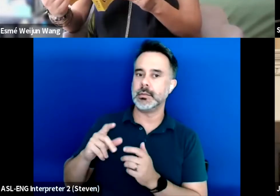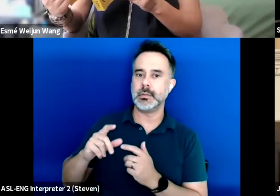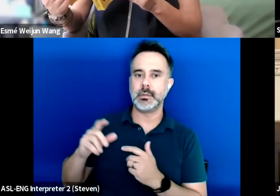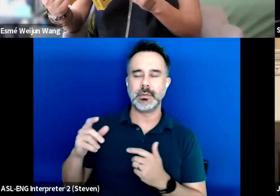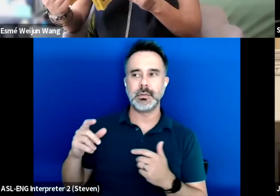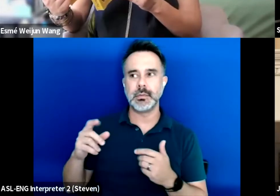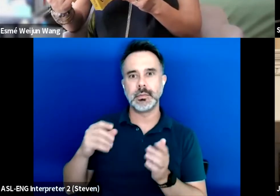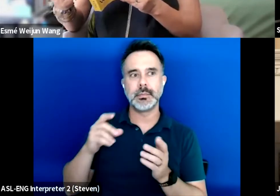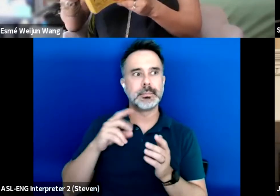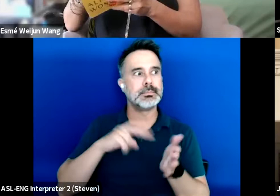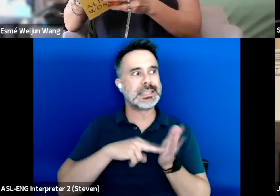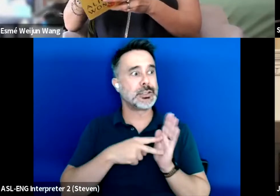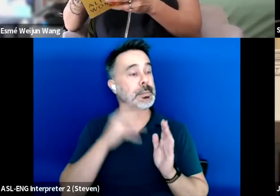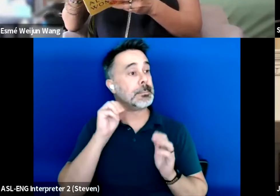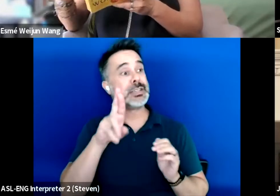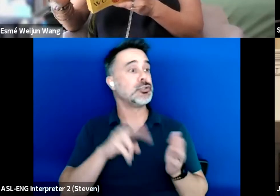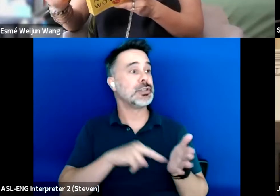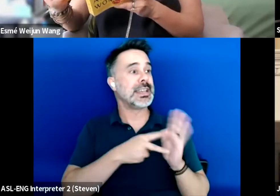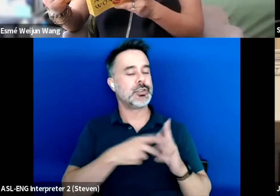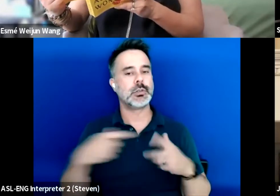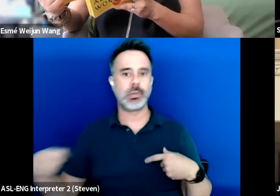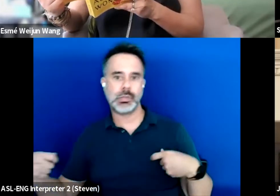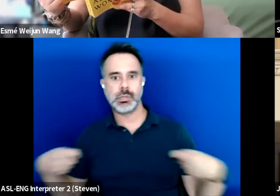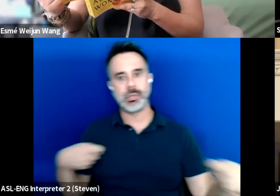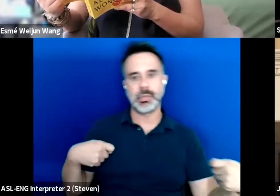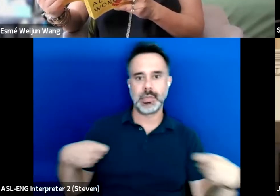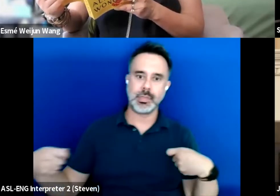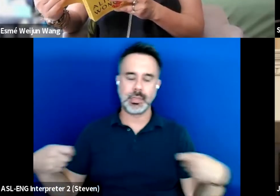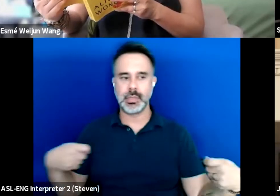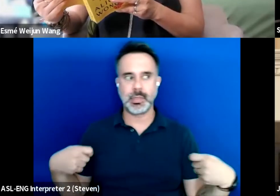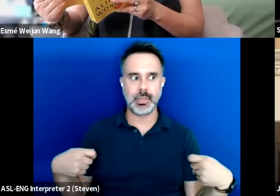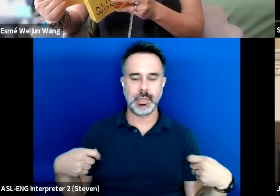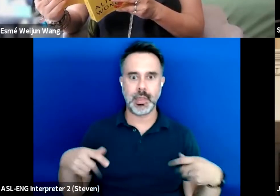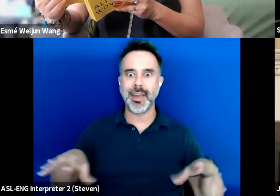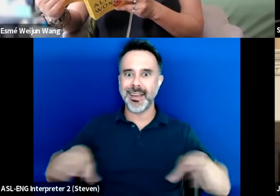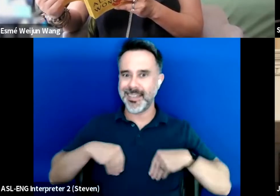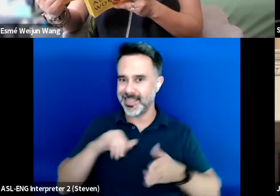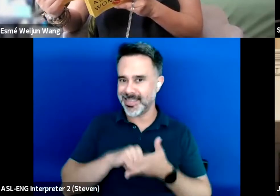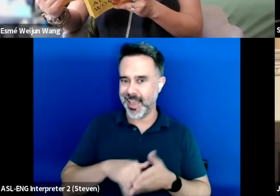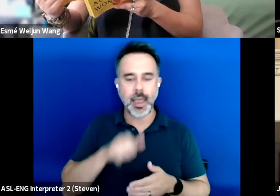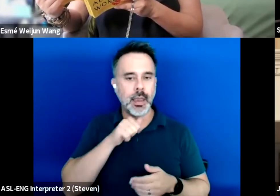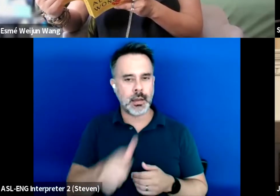splattering in messy directions like a melted hot fudge sundae. Tap, tap, tappity tap.